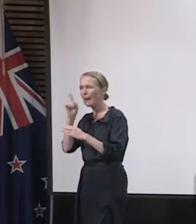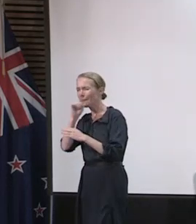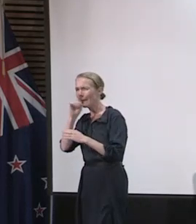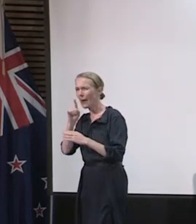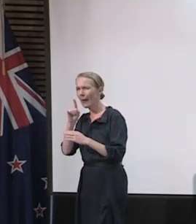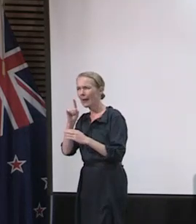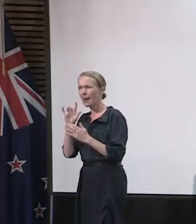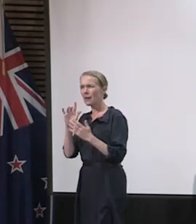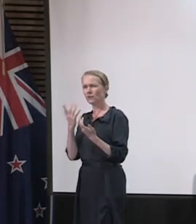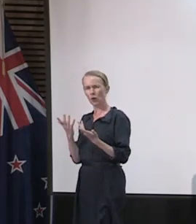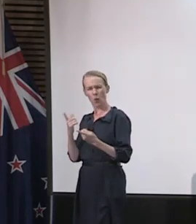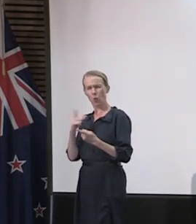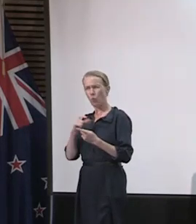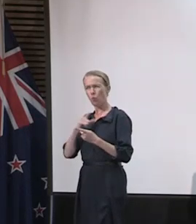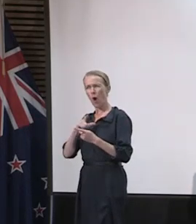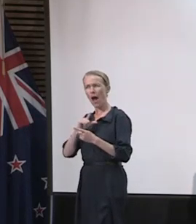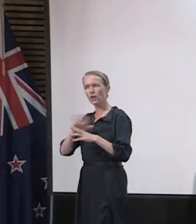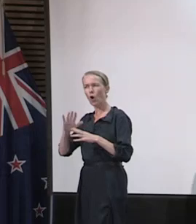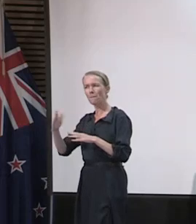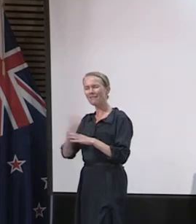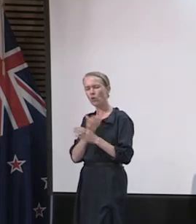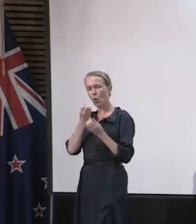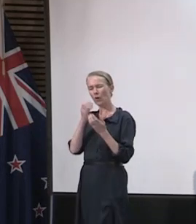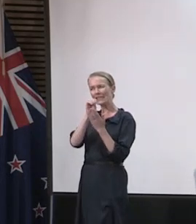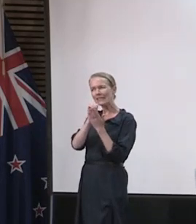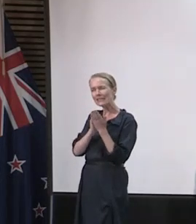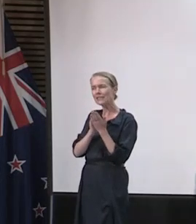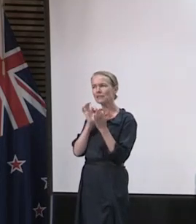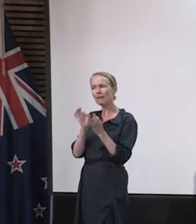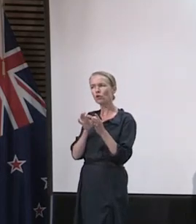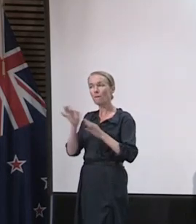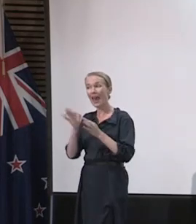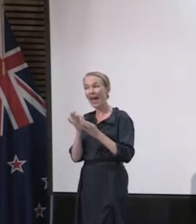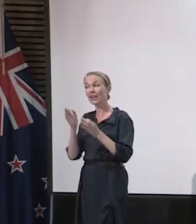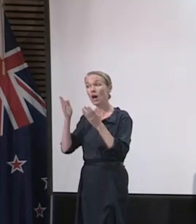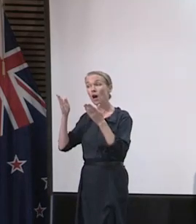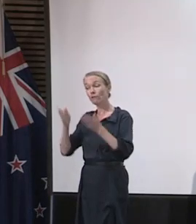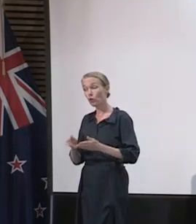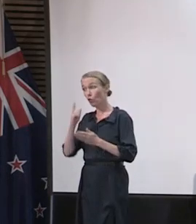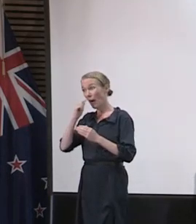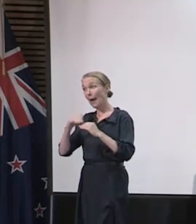changes could be in place? What changed your mind over the last 24 hours? I still